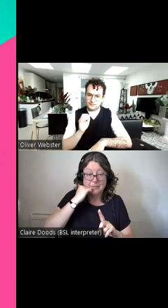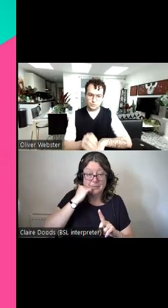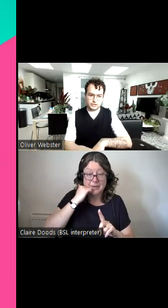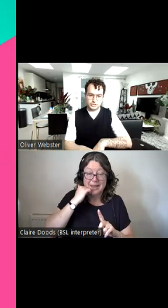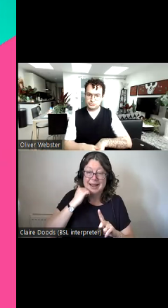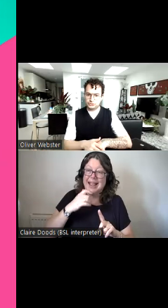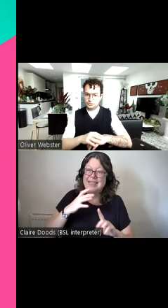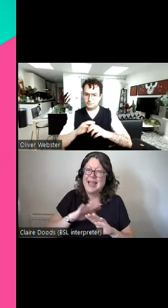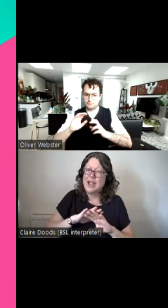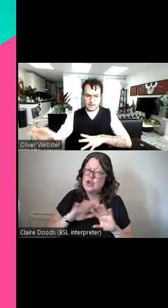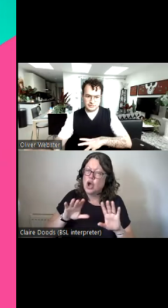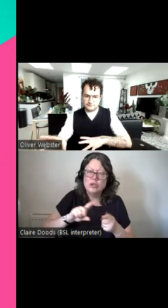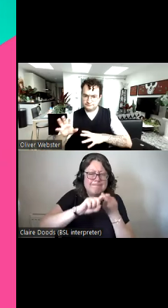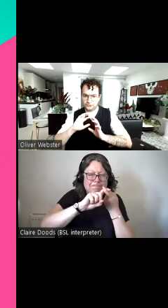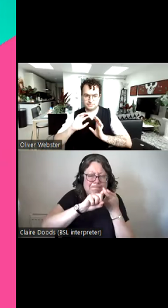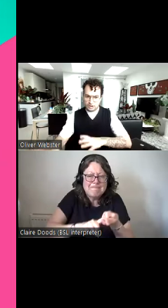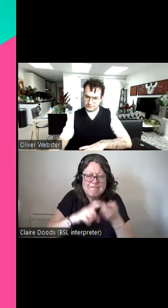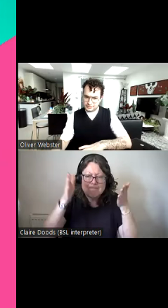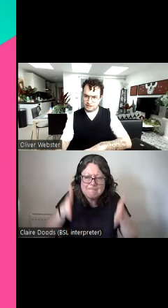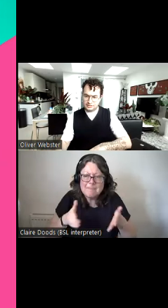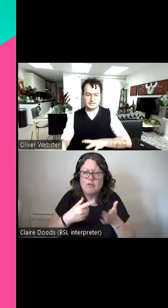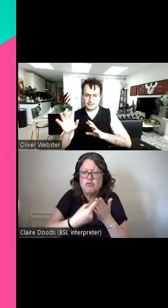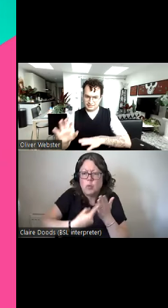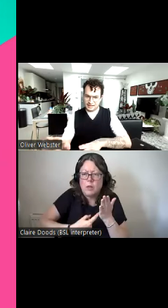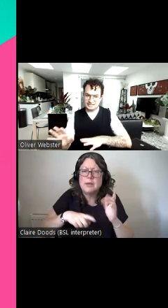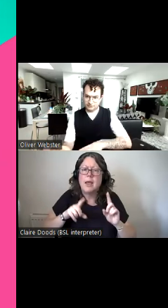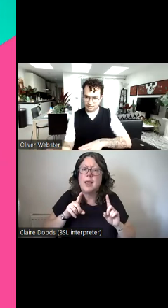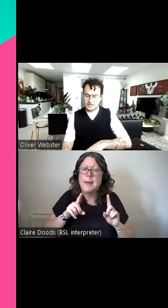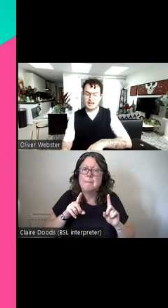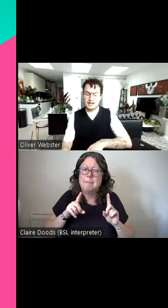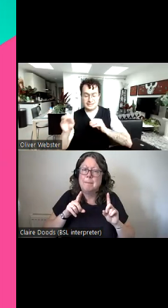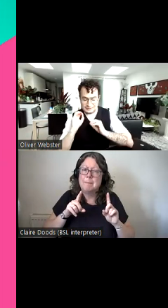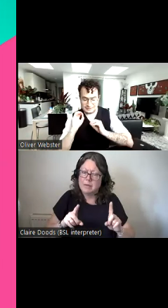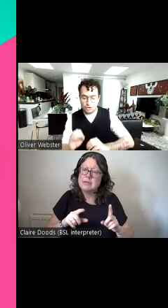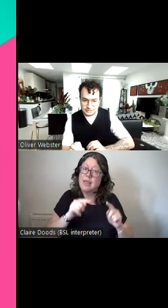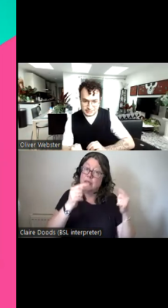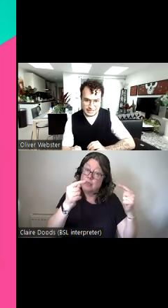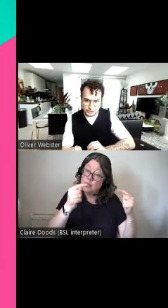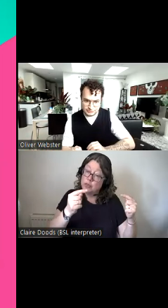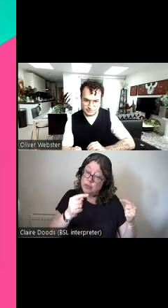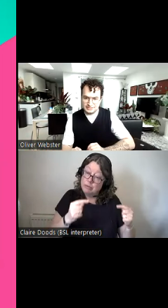If you want to use your branded font, branded colors, that's fine, as long as it's legible.